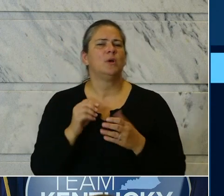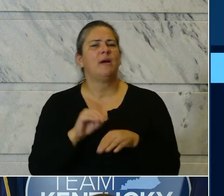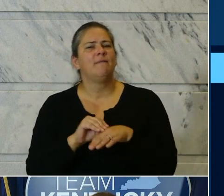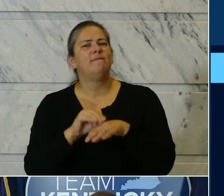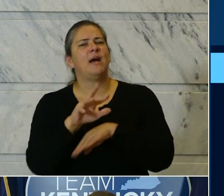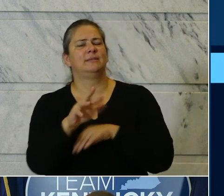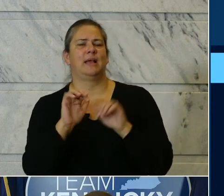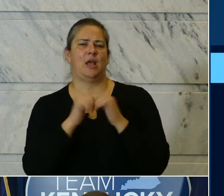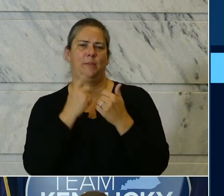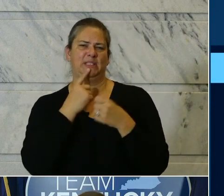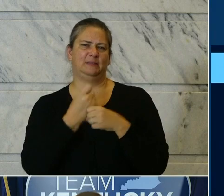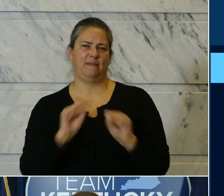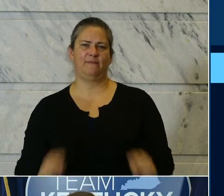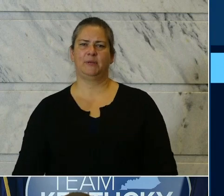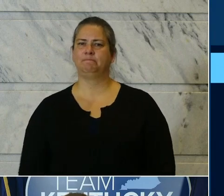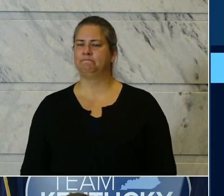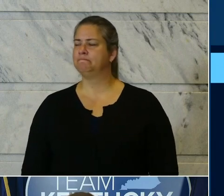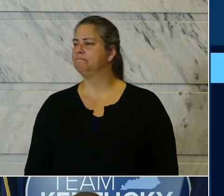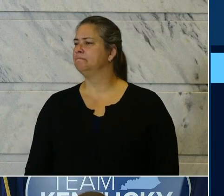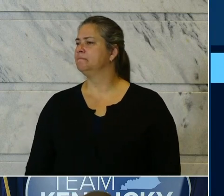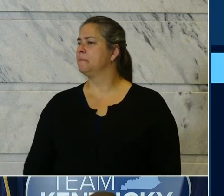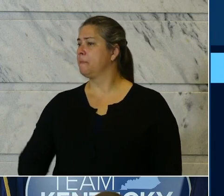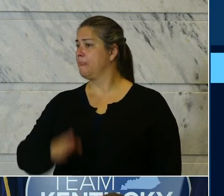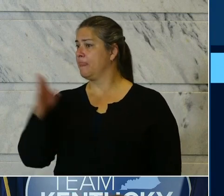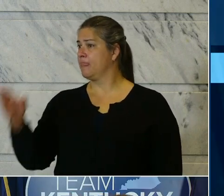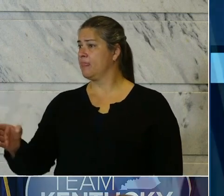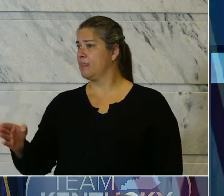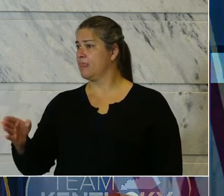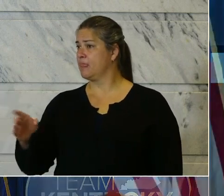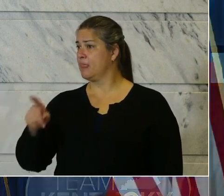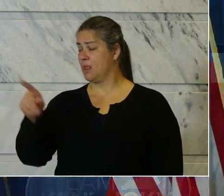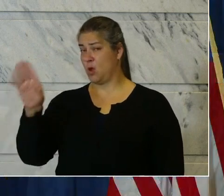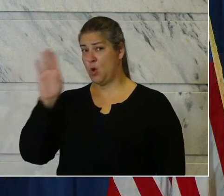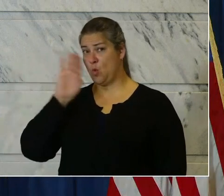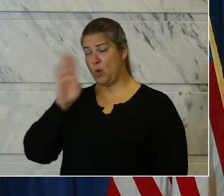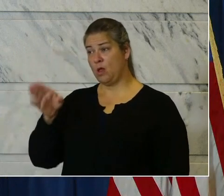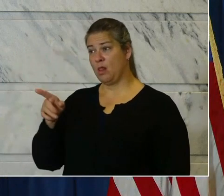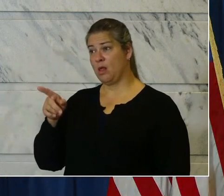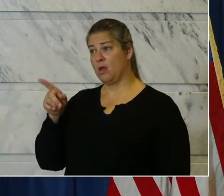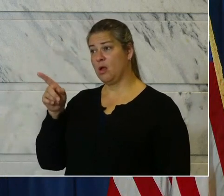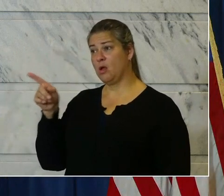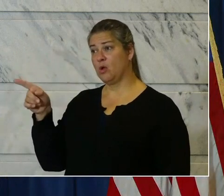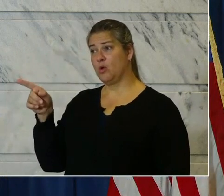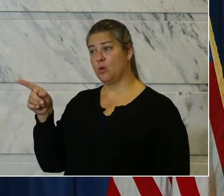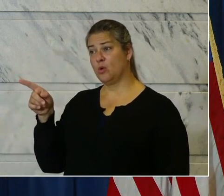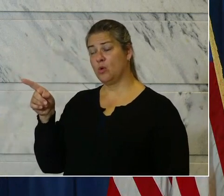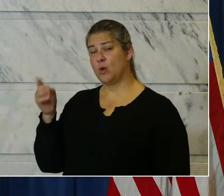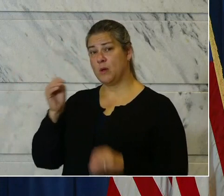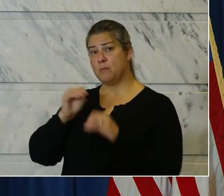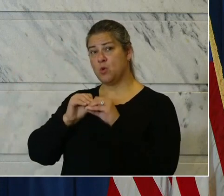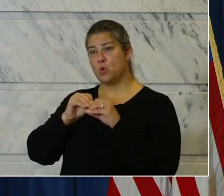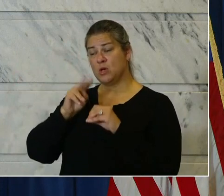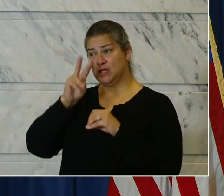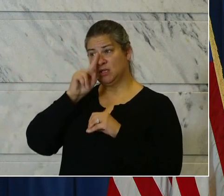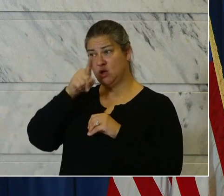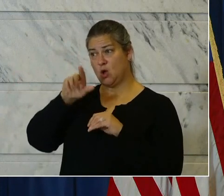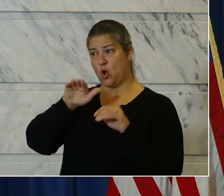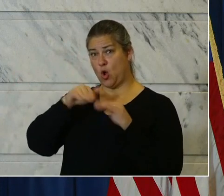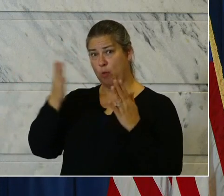TRY TO GIVE THEM THE BEST